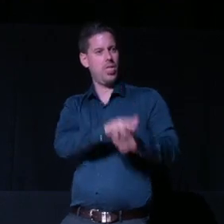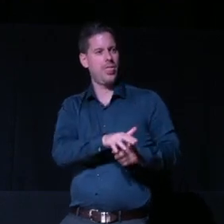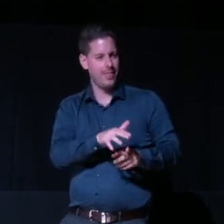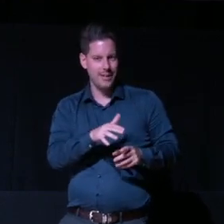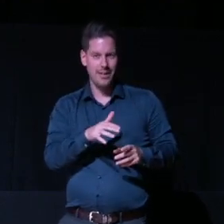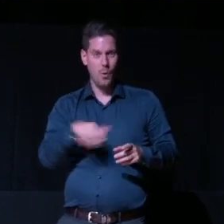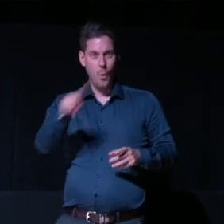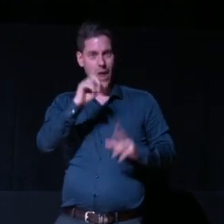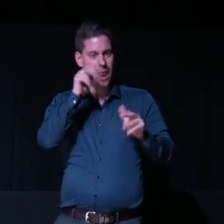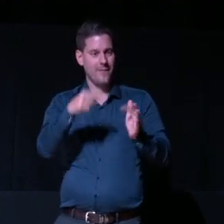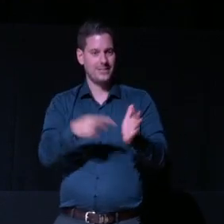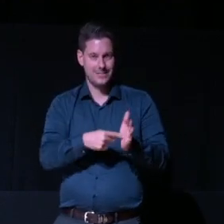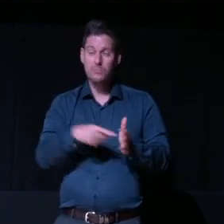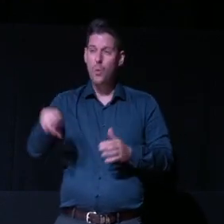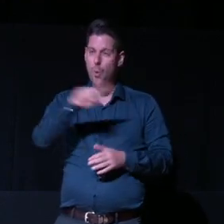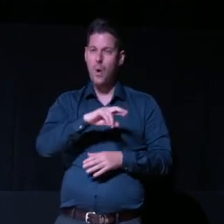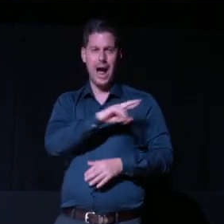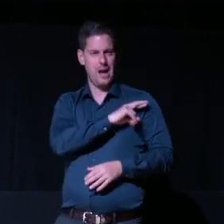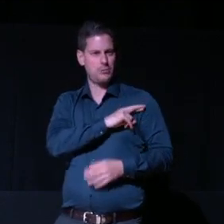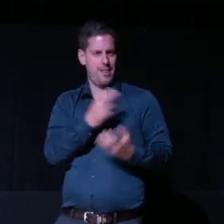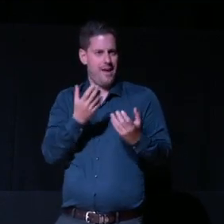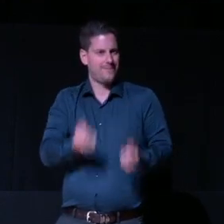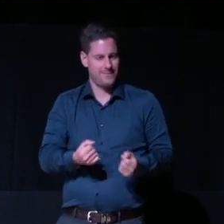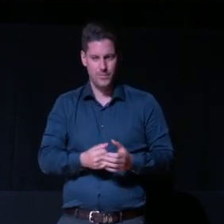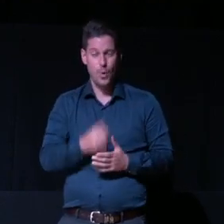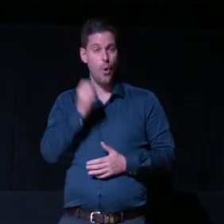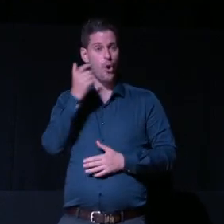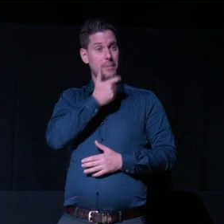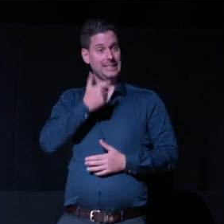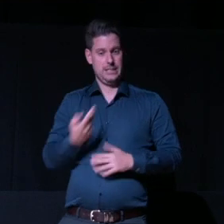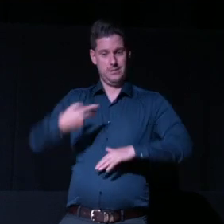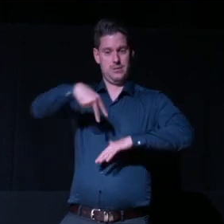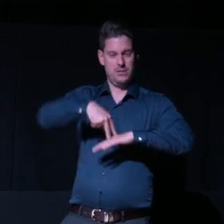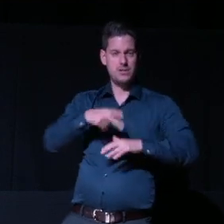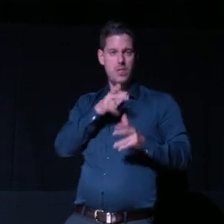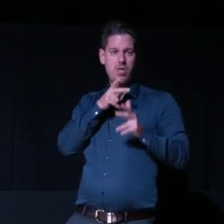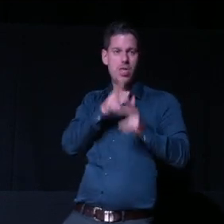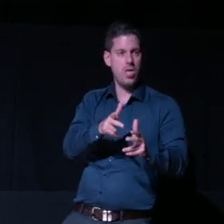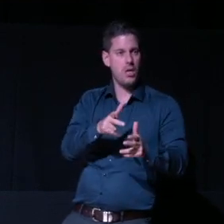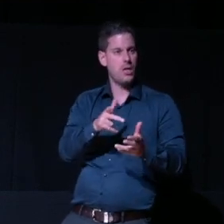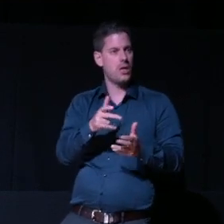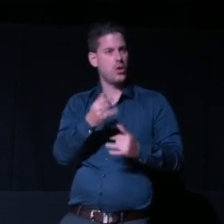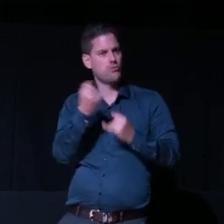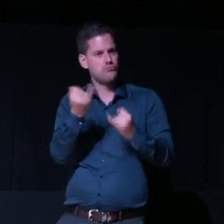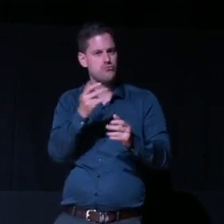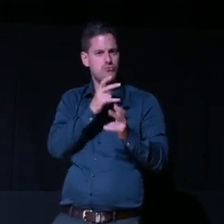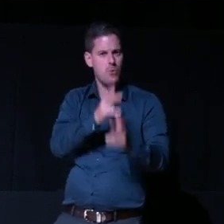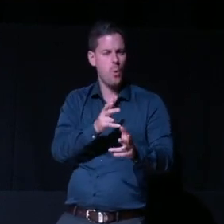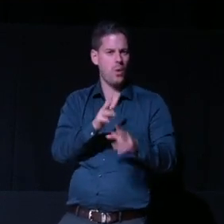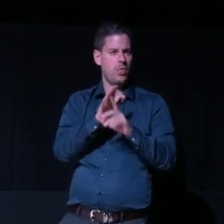we're all accountable for those sorts of things. So a comedian getting up on stage and telling like a sexist joke, it only works if it gets laughs.